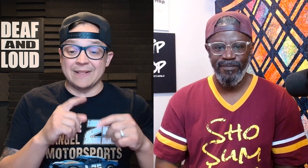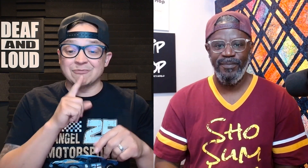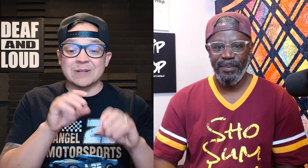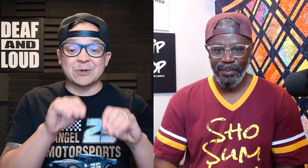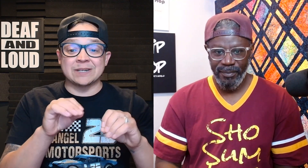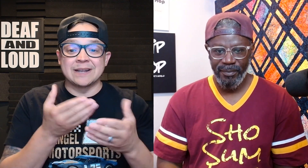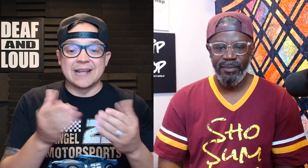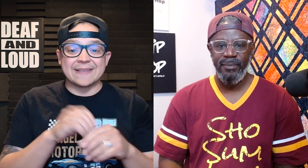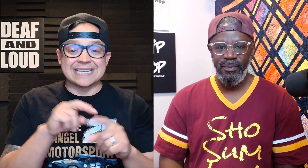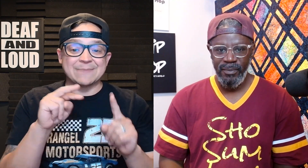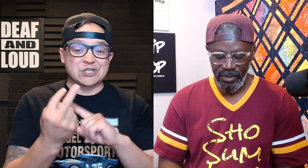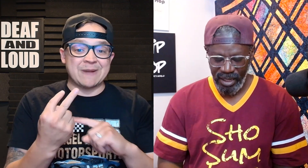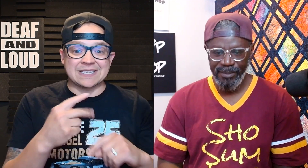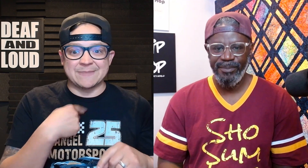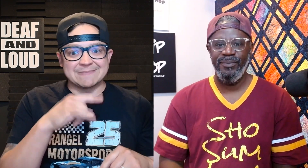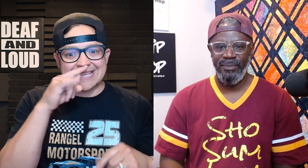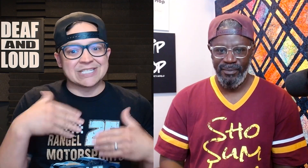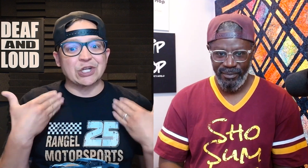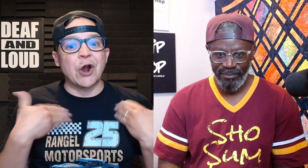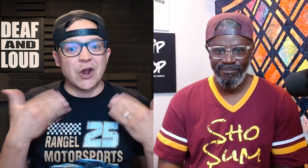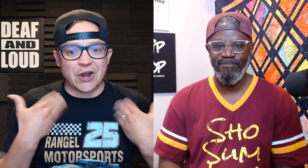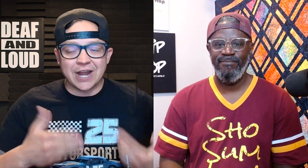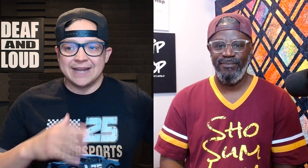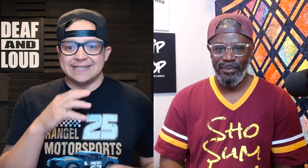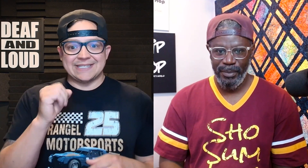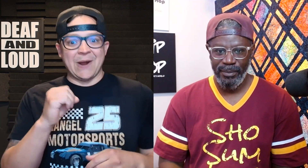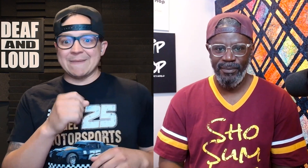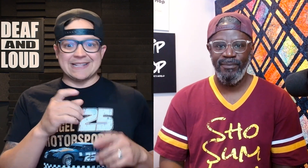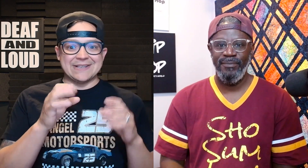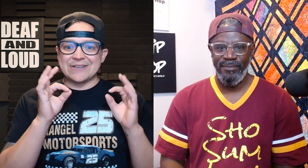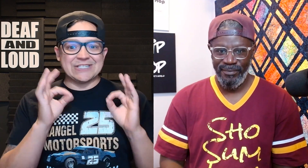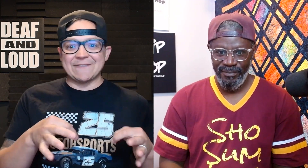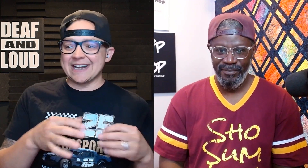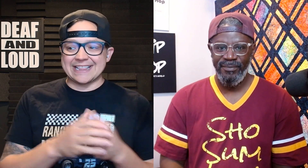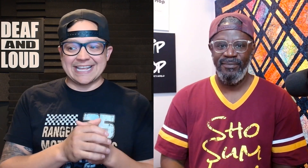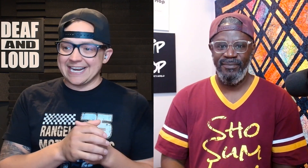That really put things into perspective because my kids are younger. So, I mean, they're definitely...